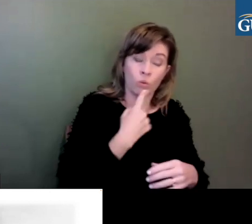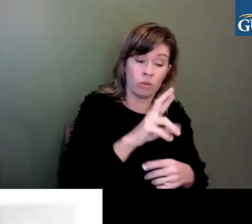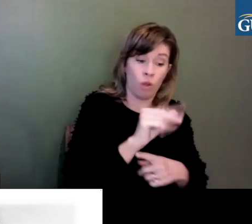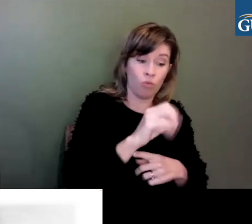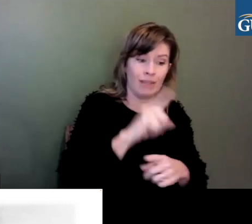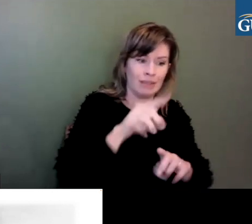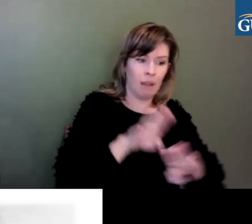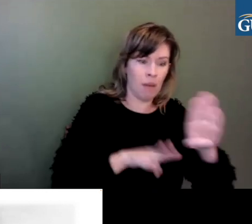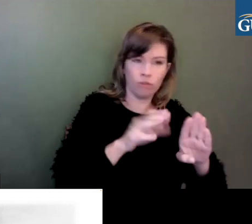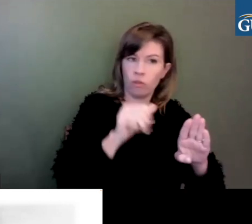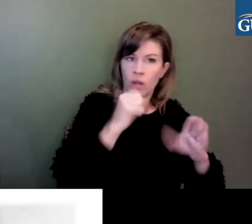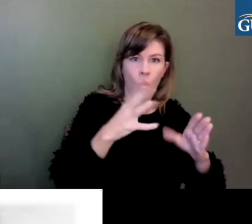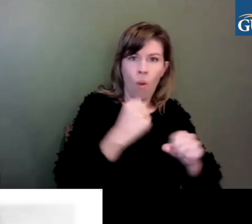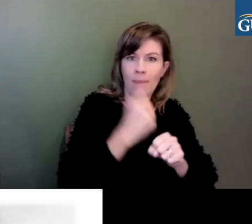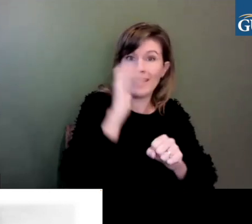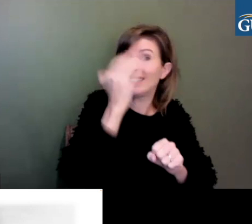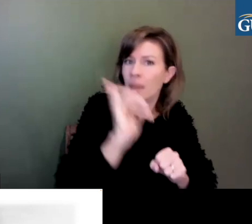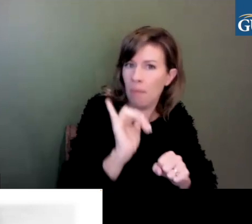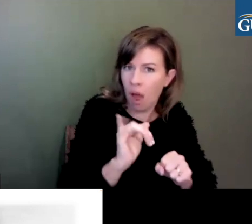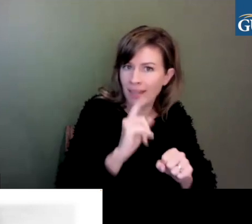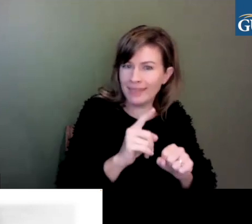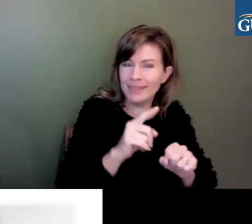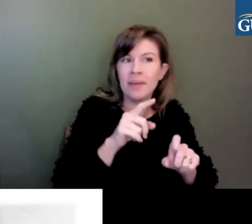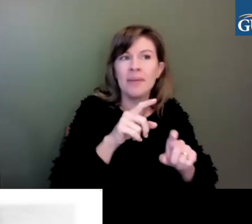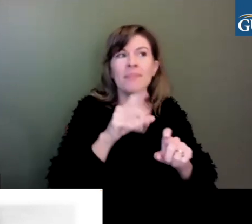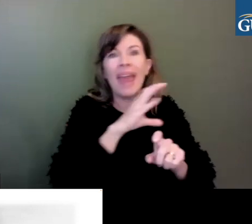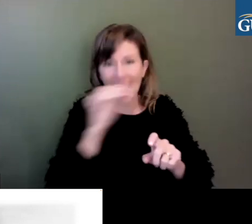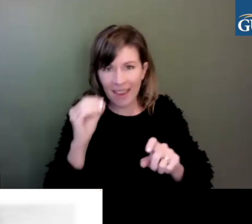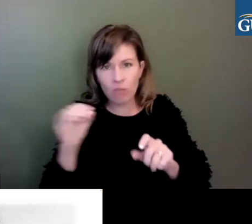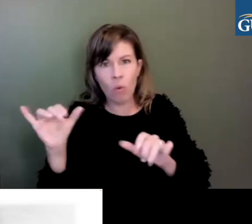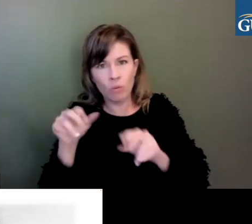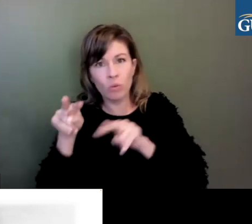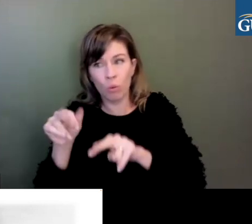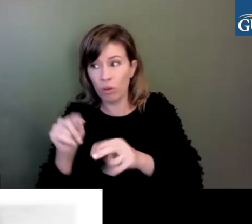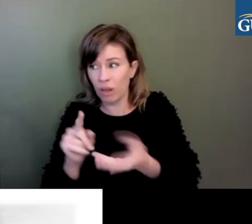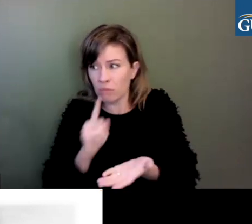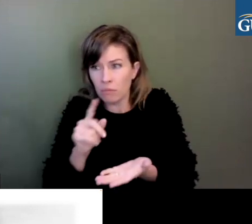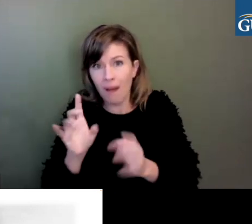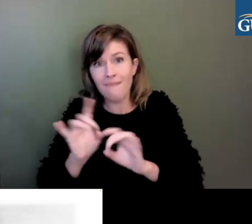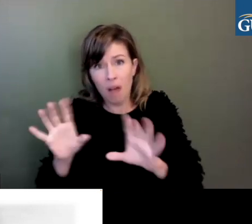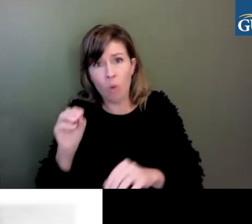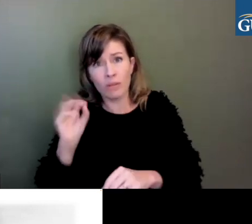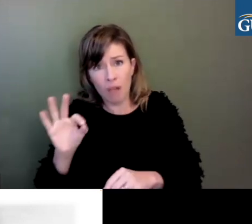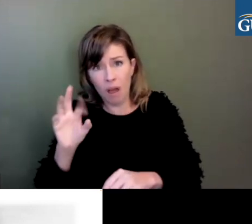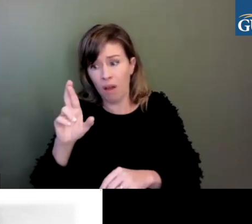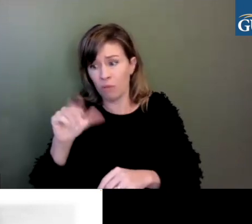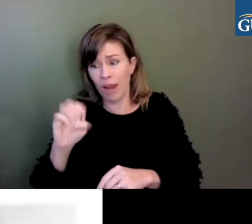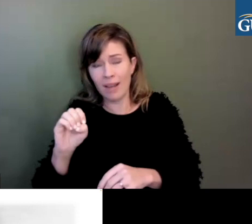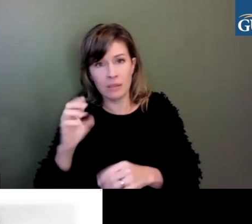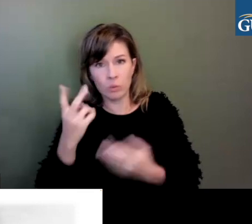biological, and also then dealing with the actual violence of race in a way in which it kind of operates. So